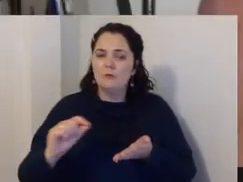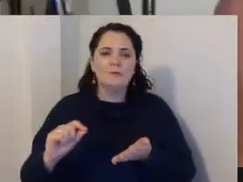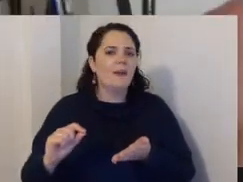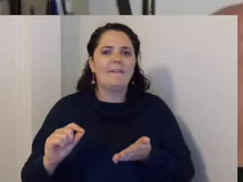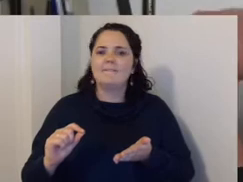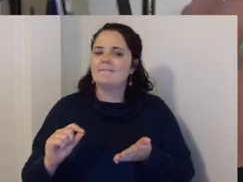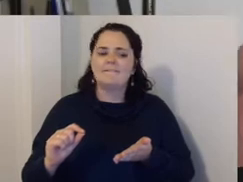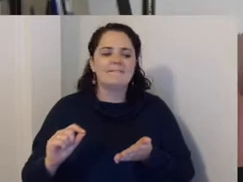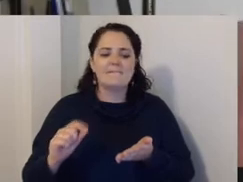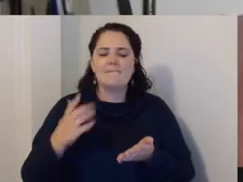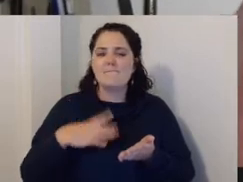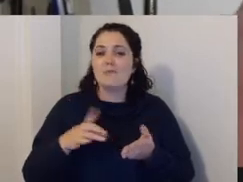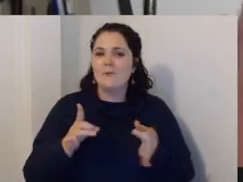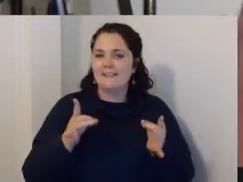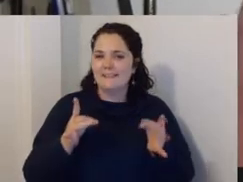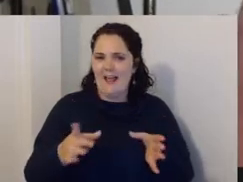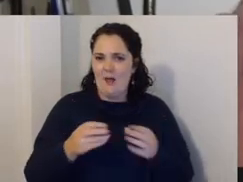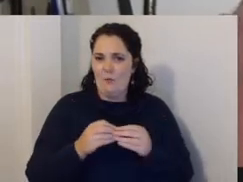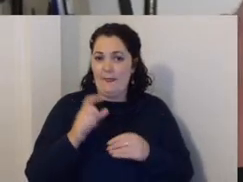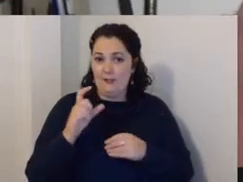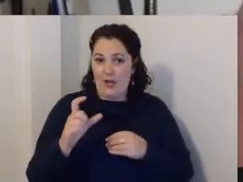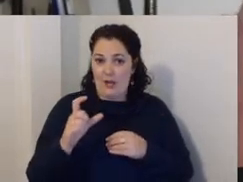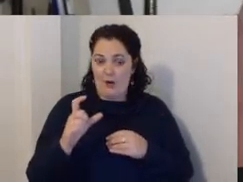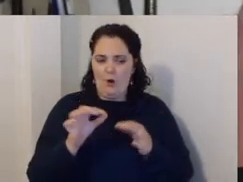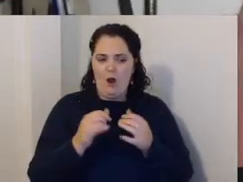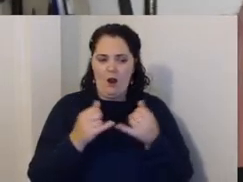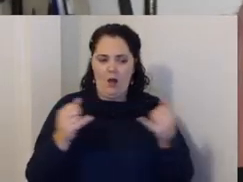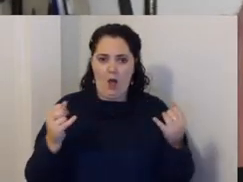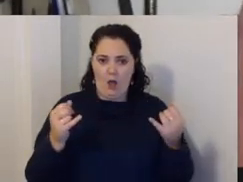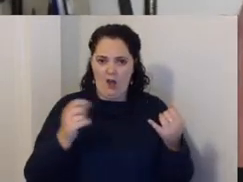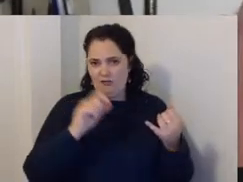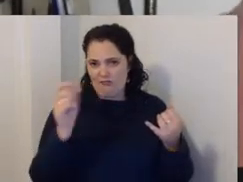here is just start with a charcoal line so you can start with a charcoal line you see there